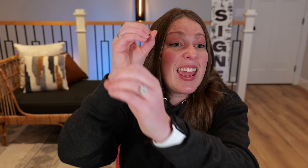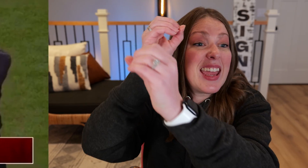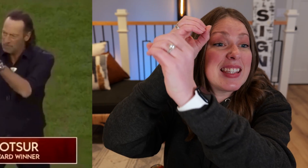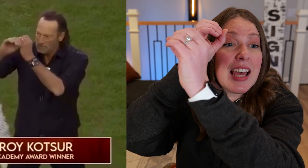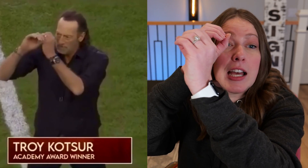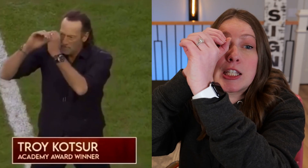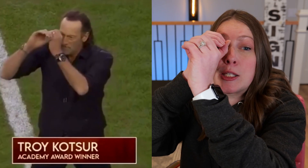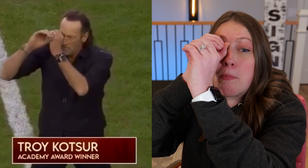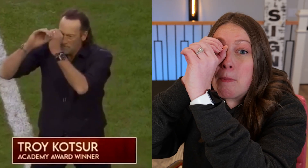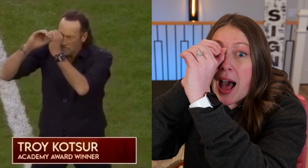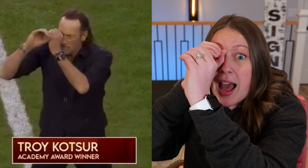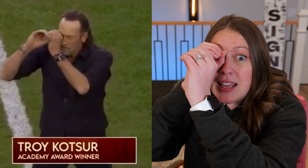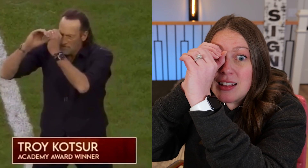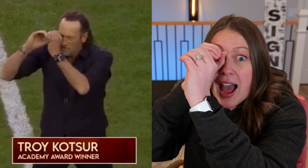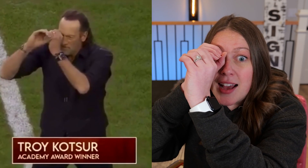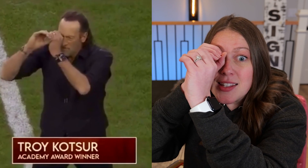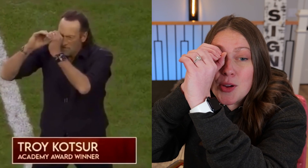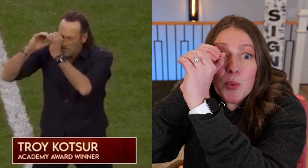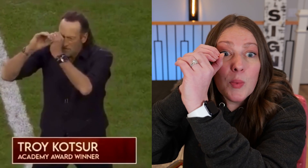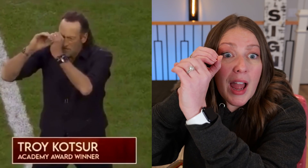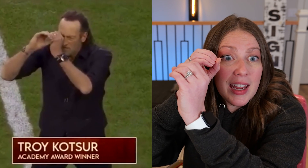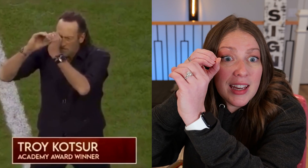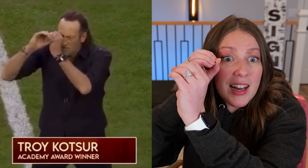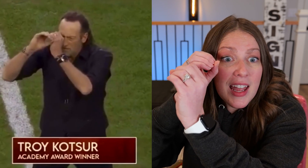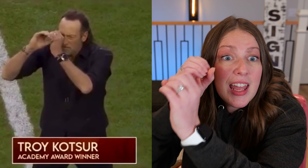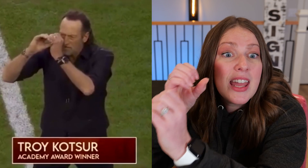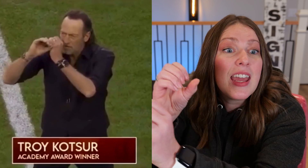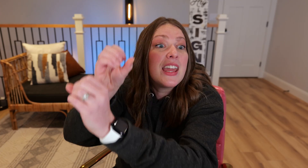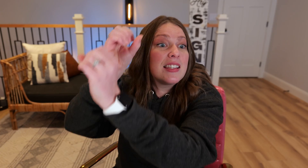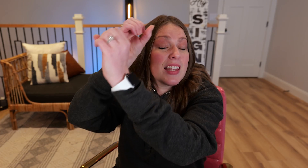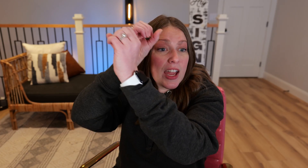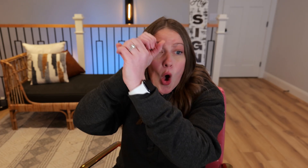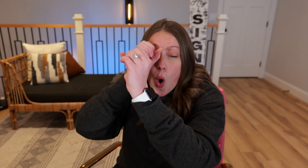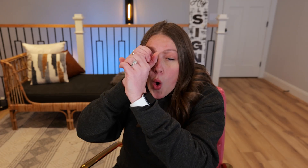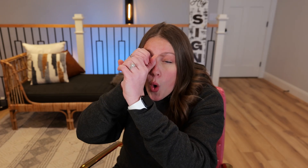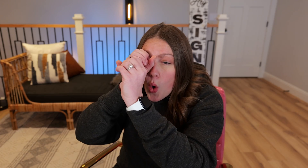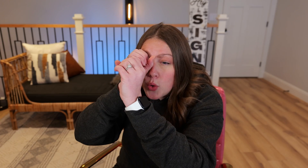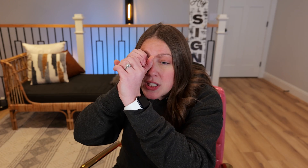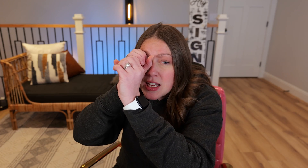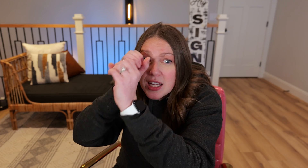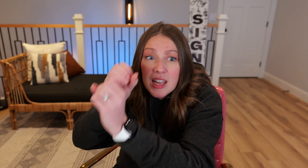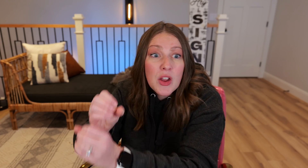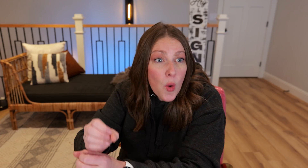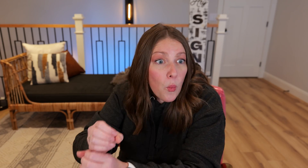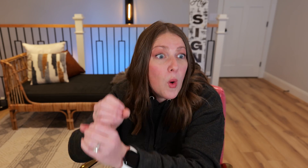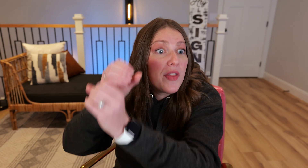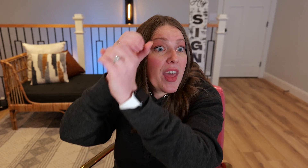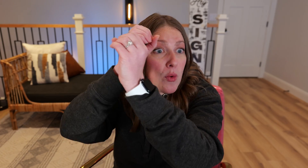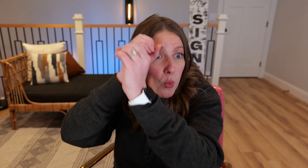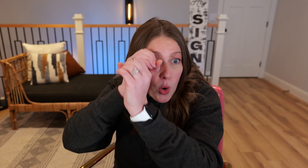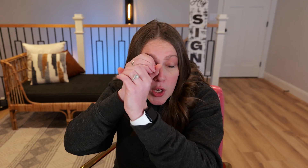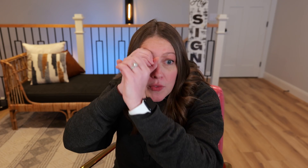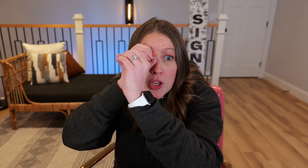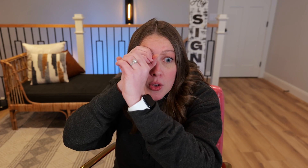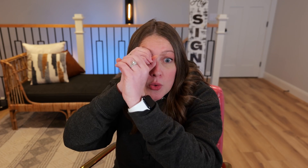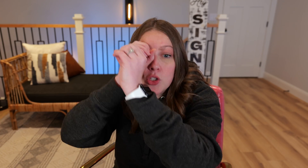It's a spyglass, right? It's like holding what they would have used